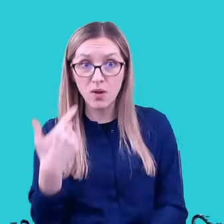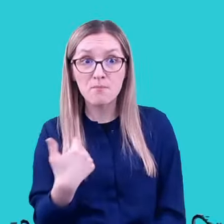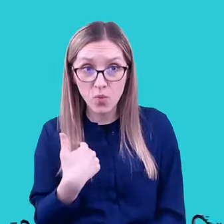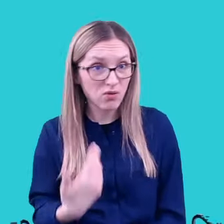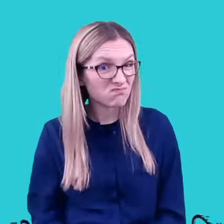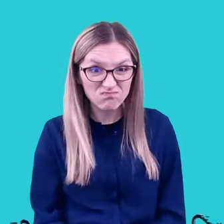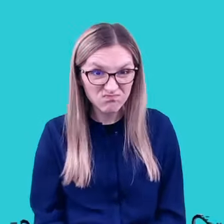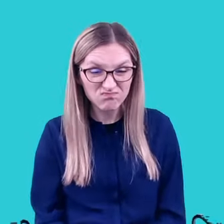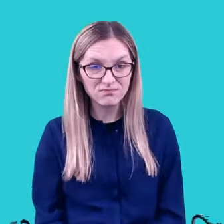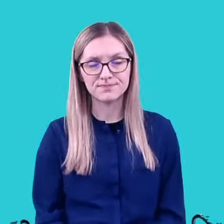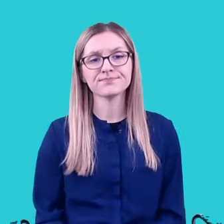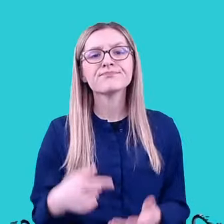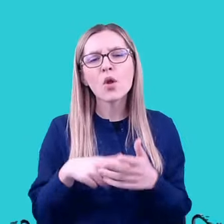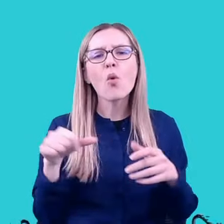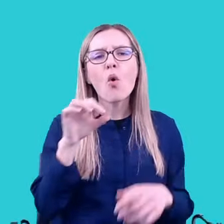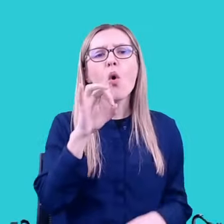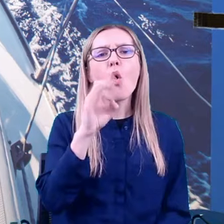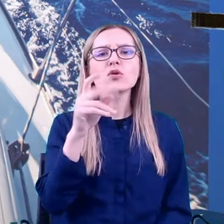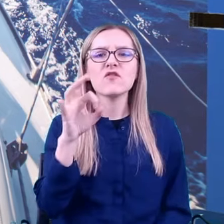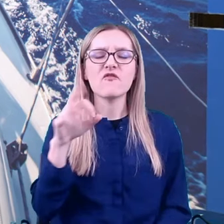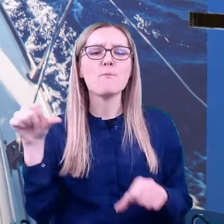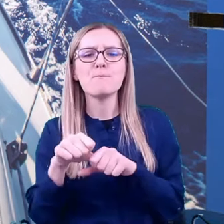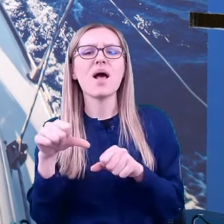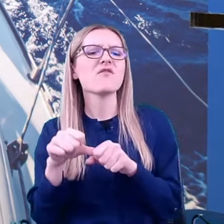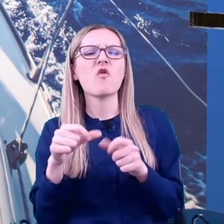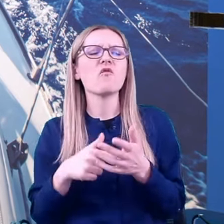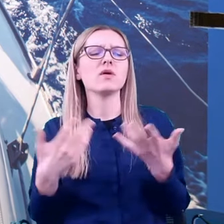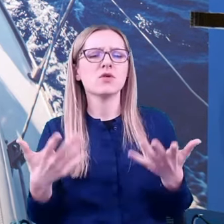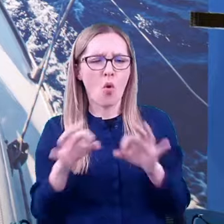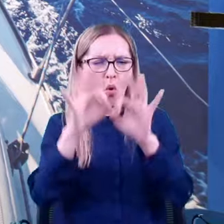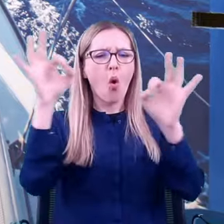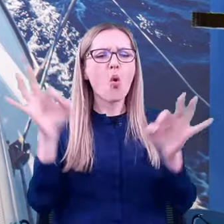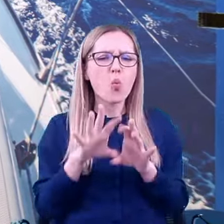Generally, fuel cells often appear in Science-Fiction and video games.